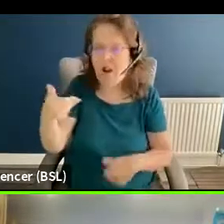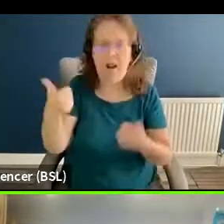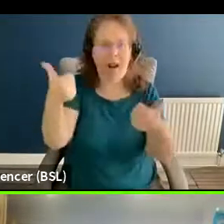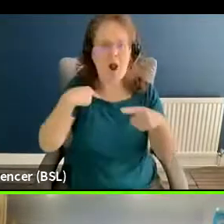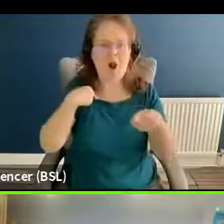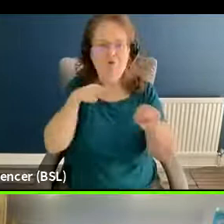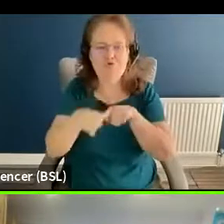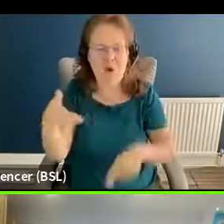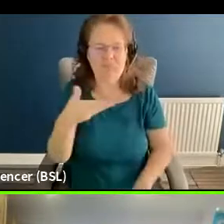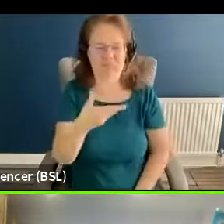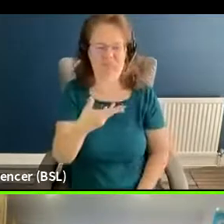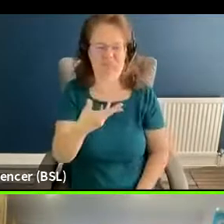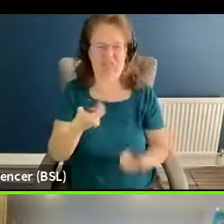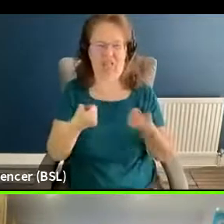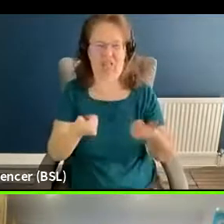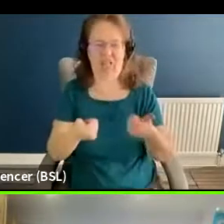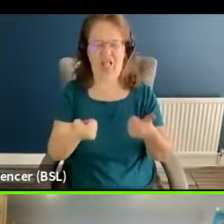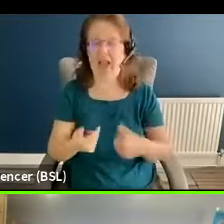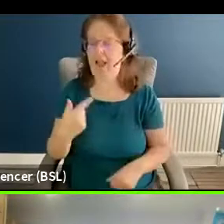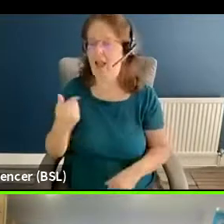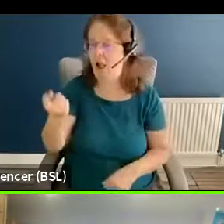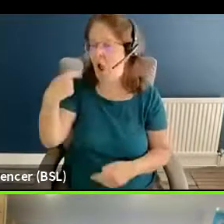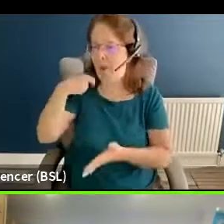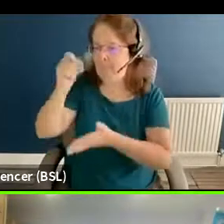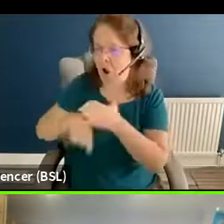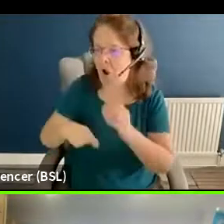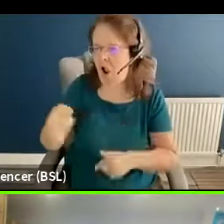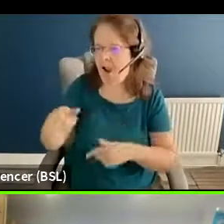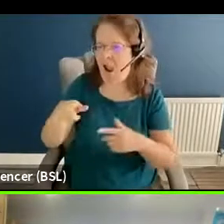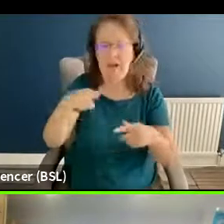fool the people who buy them into thinking that they've dealt with accessibility when